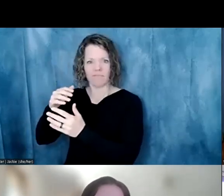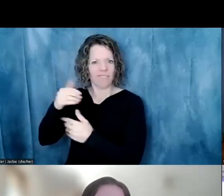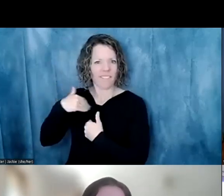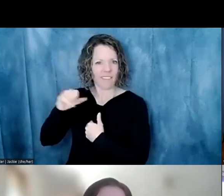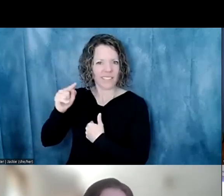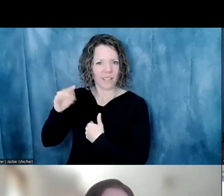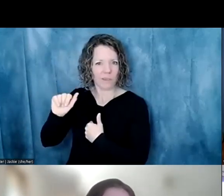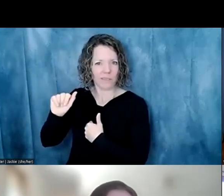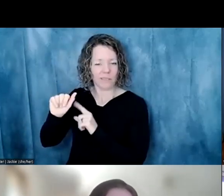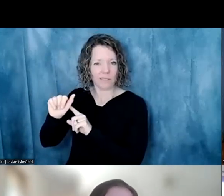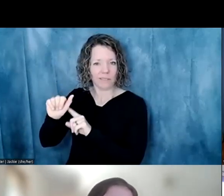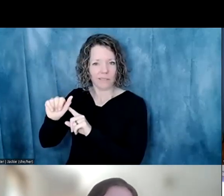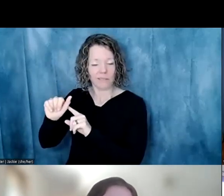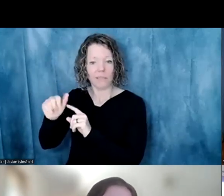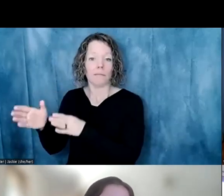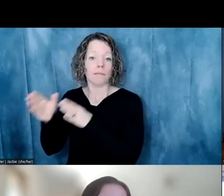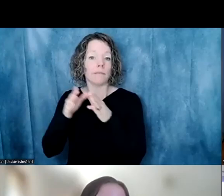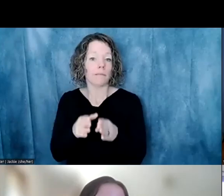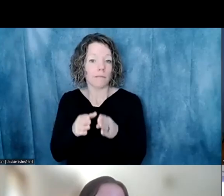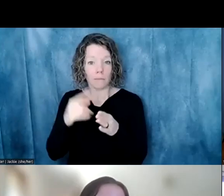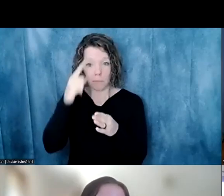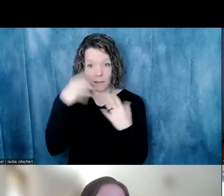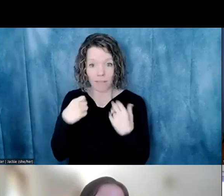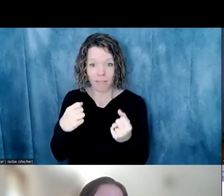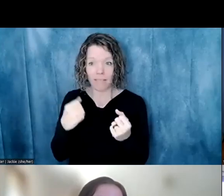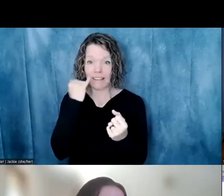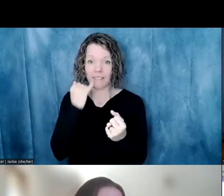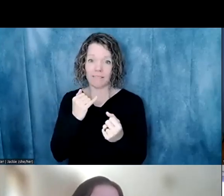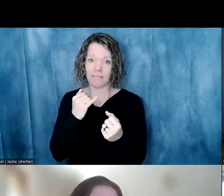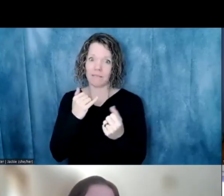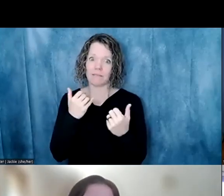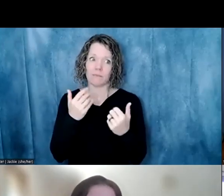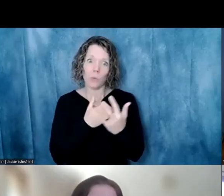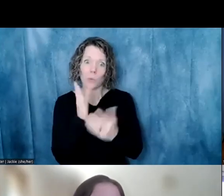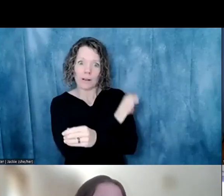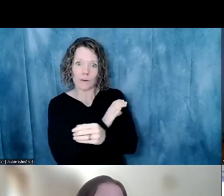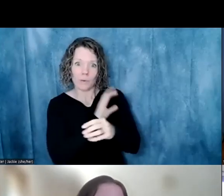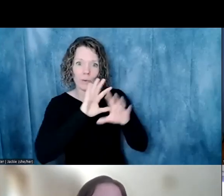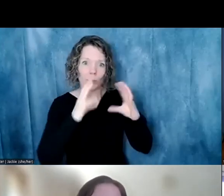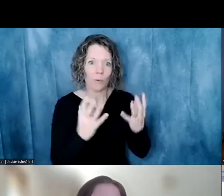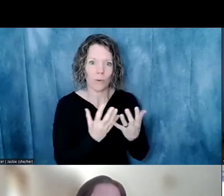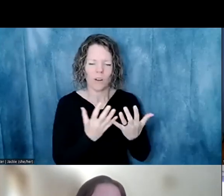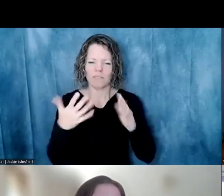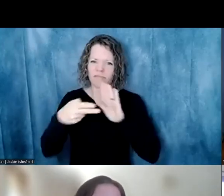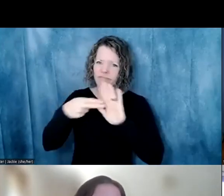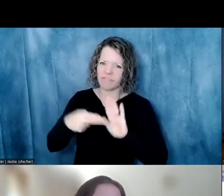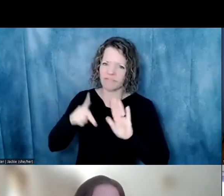some heavy duty hitting psychiatric diagnoses, completely changes, actually, some of the, in